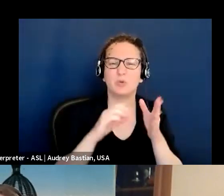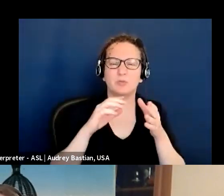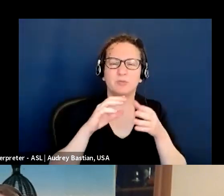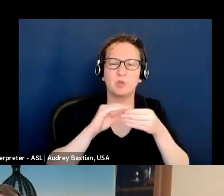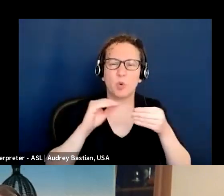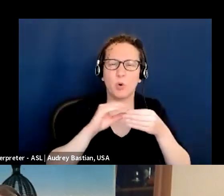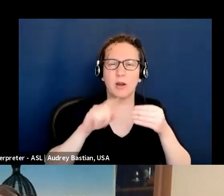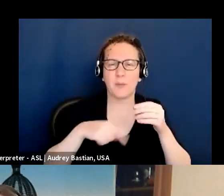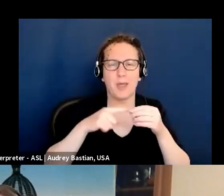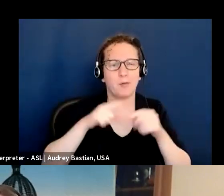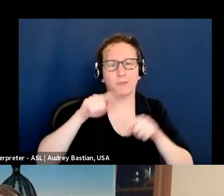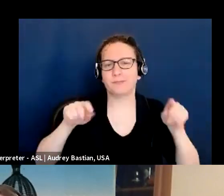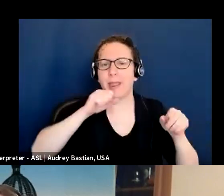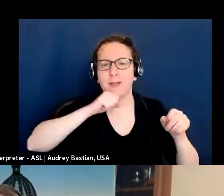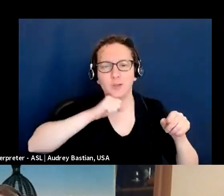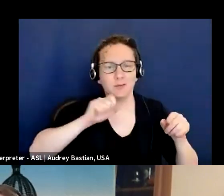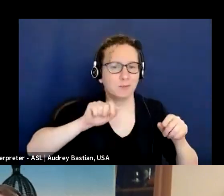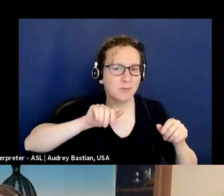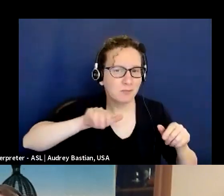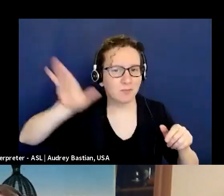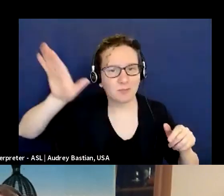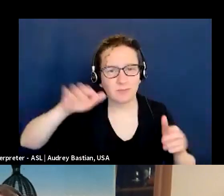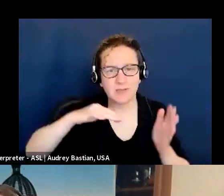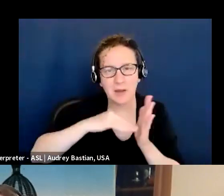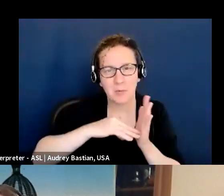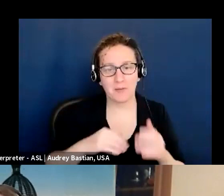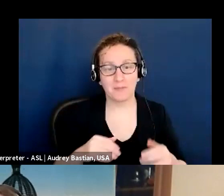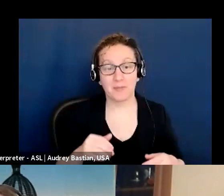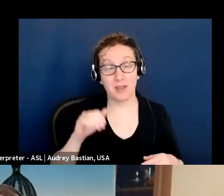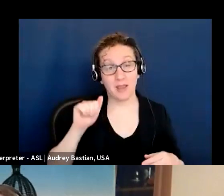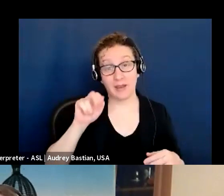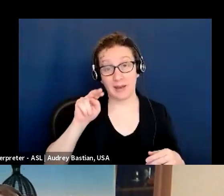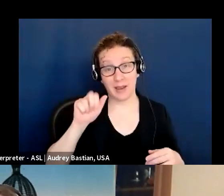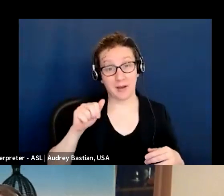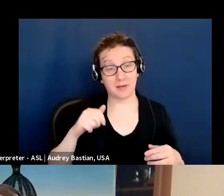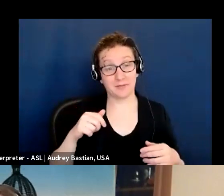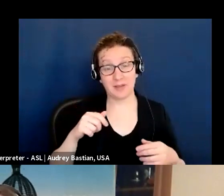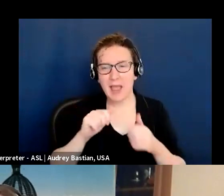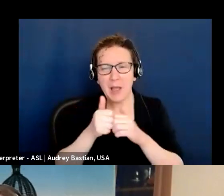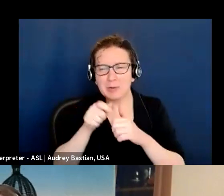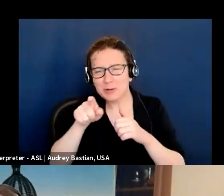Going back to Ana, again, high school for me was a total storm. So how did you find this FLEX program